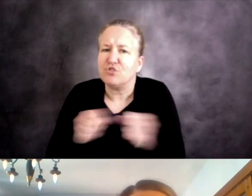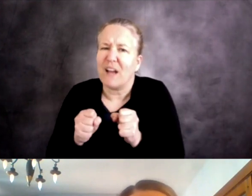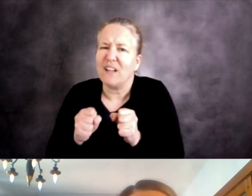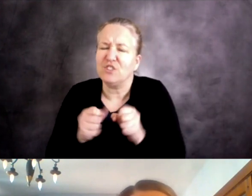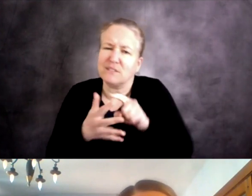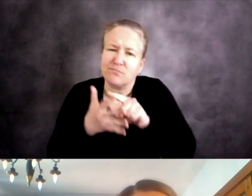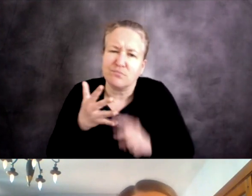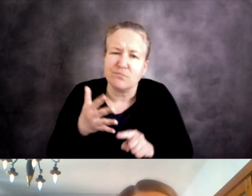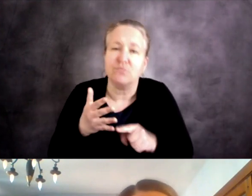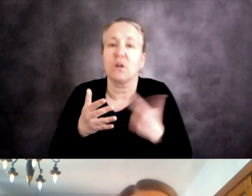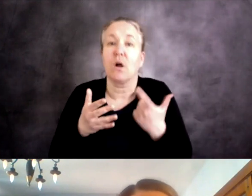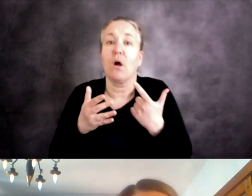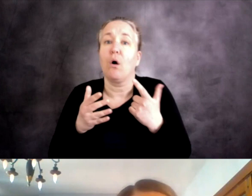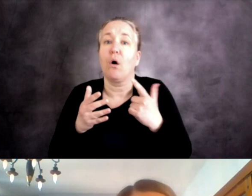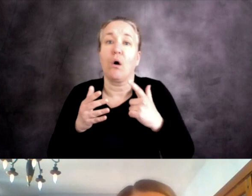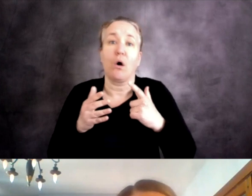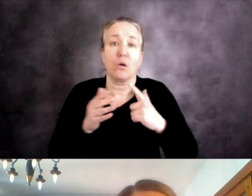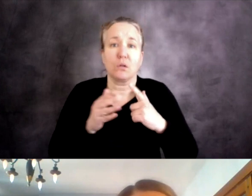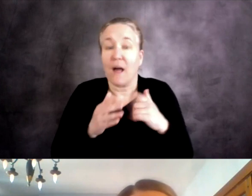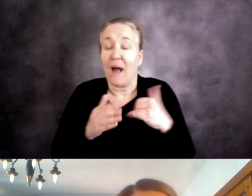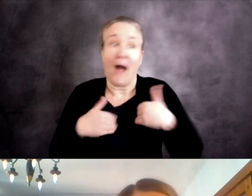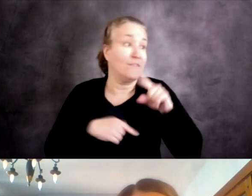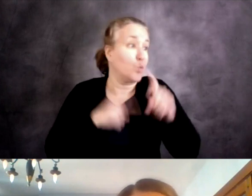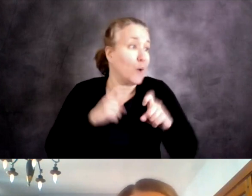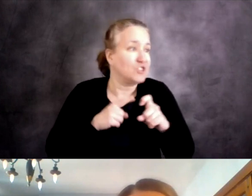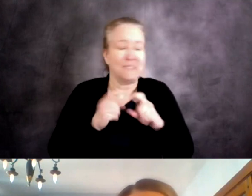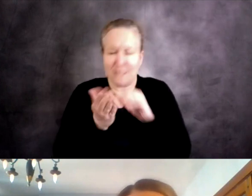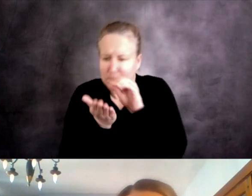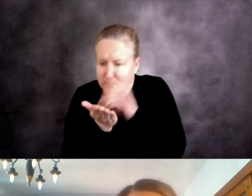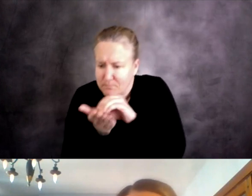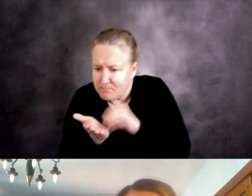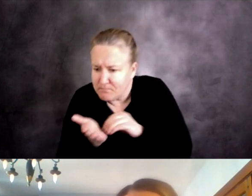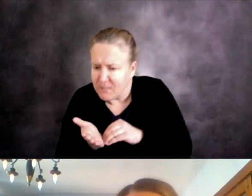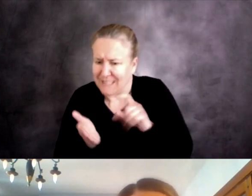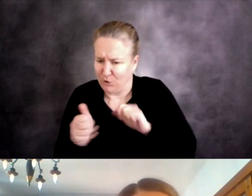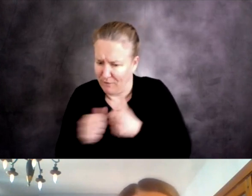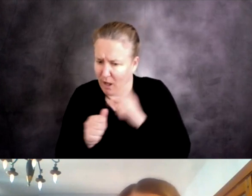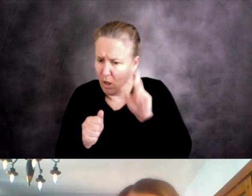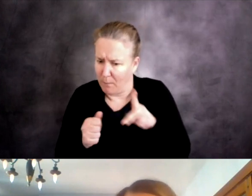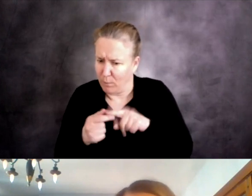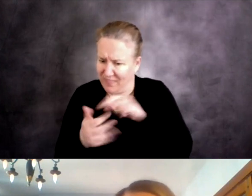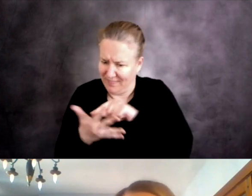jotting down questions you have or things you need to follow up on or what's on your mind or